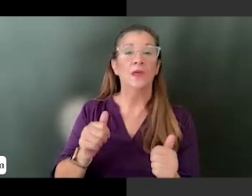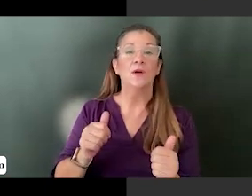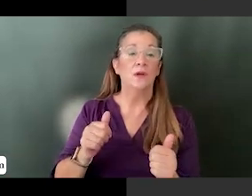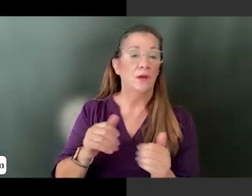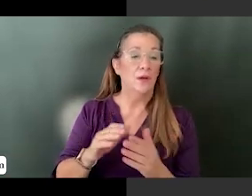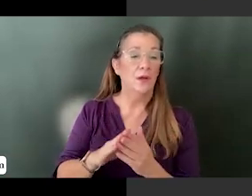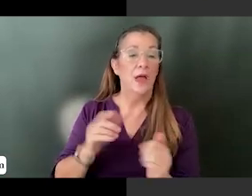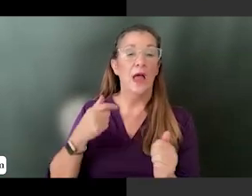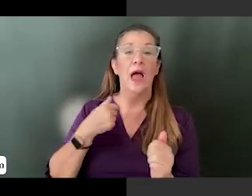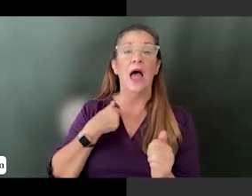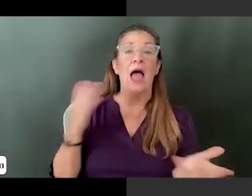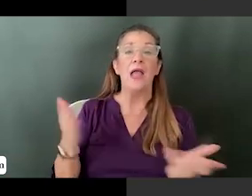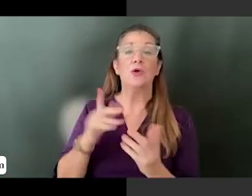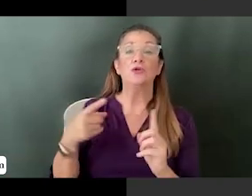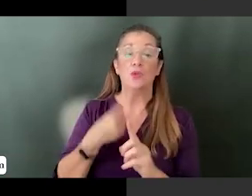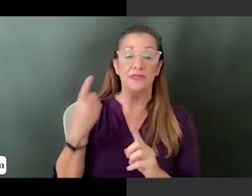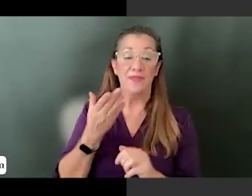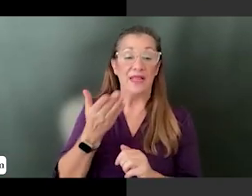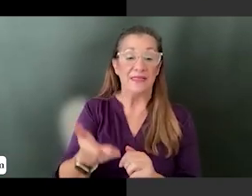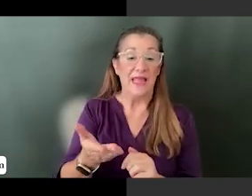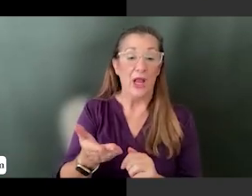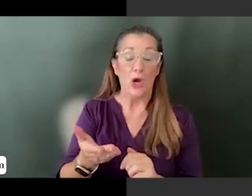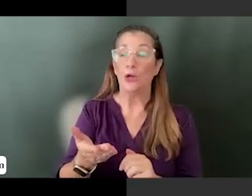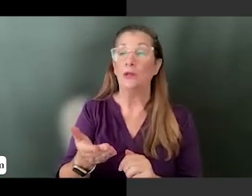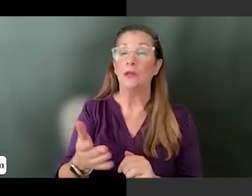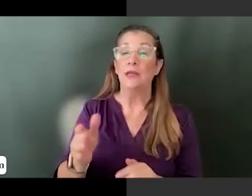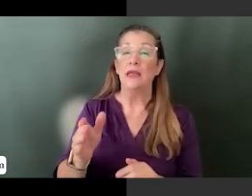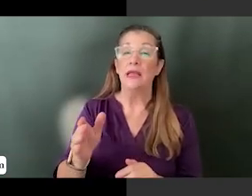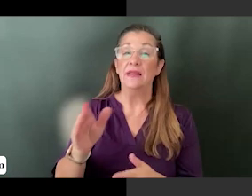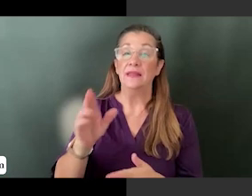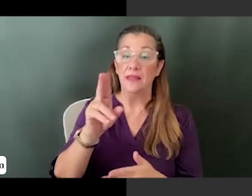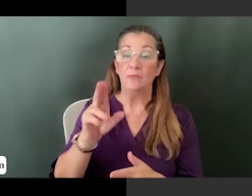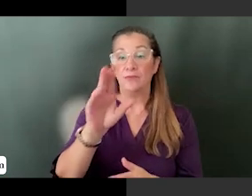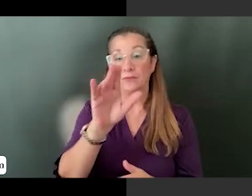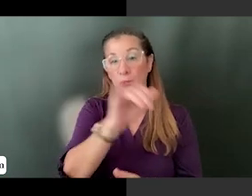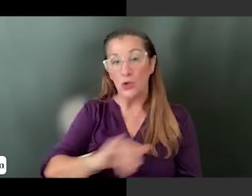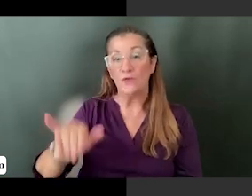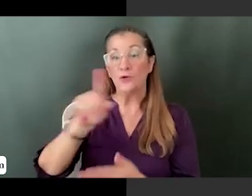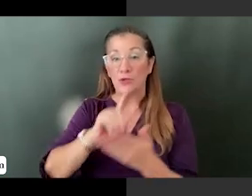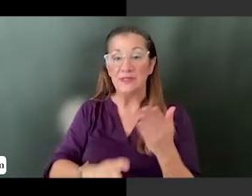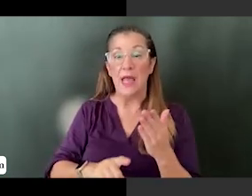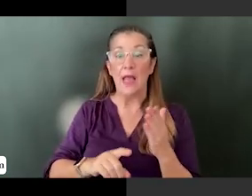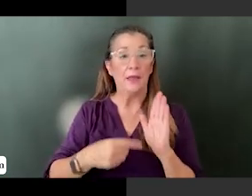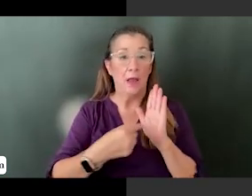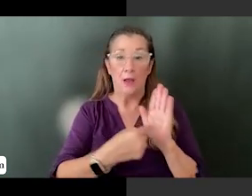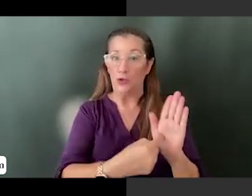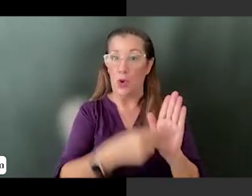And I would just encourage, when something's there in a Universal Design format, point to one of these principles and say, this one's the problem.